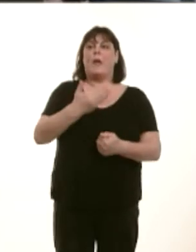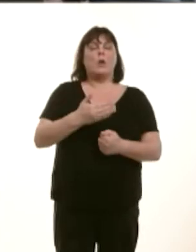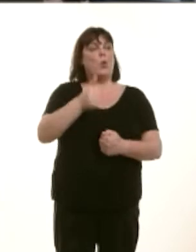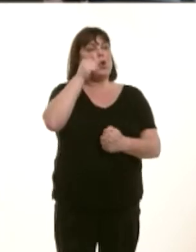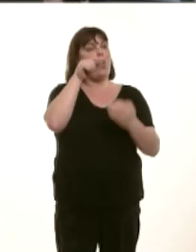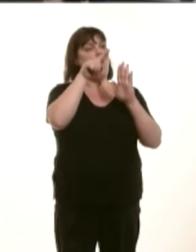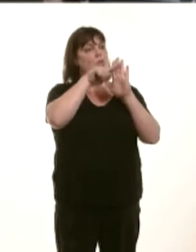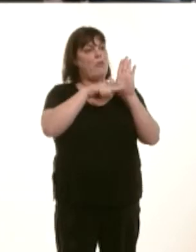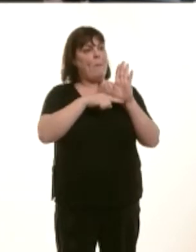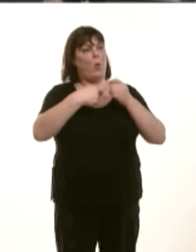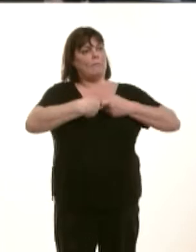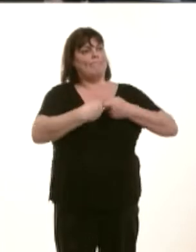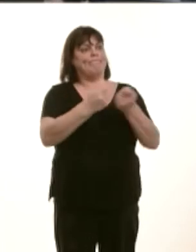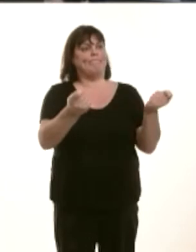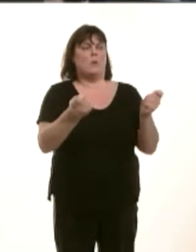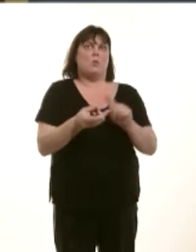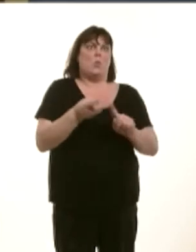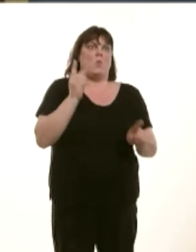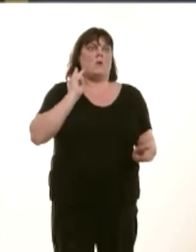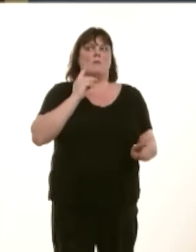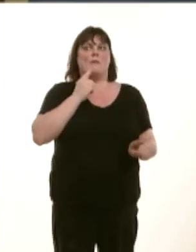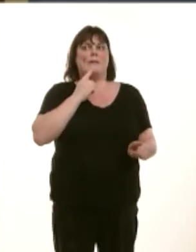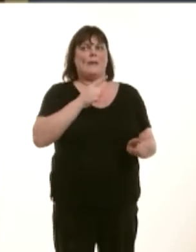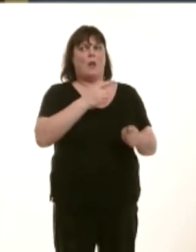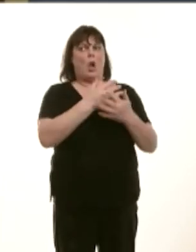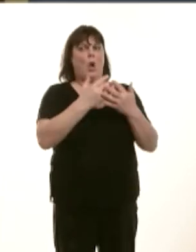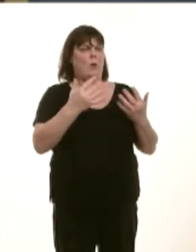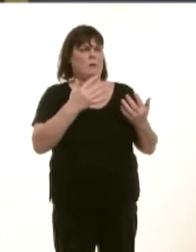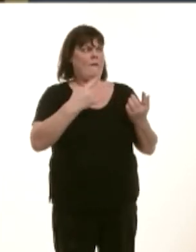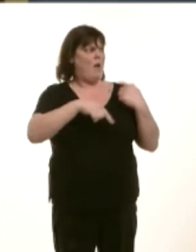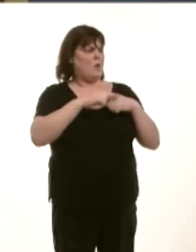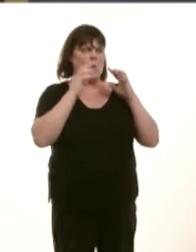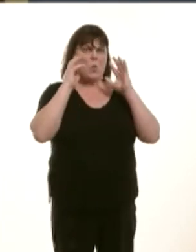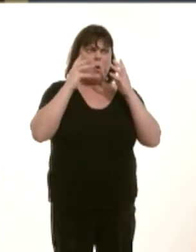the week before last confirmed the worst fears of many of us on this side of the Chamber,